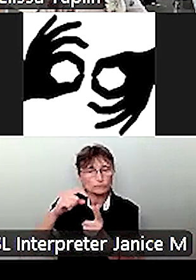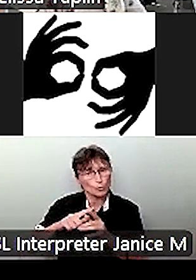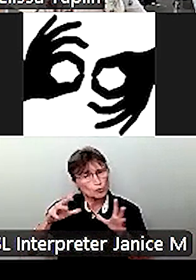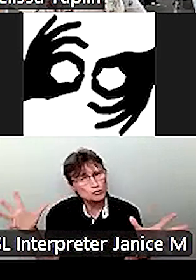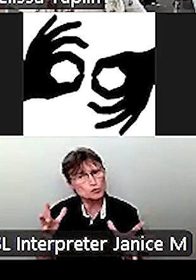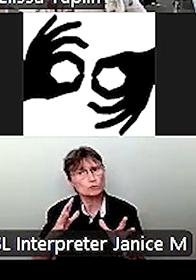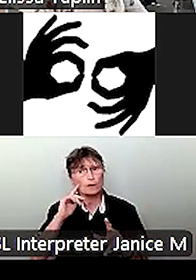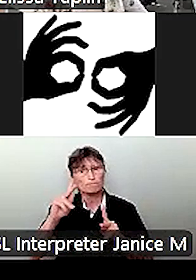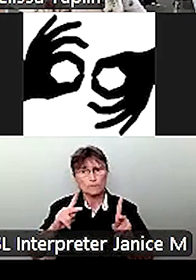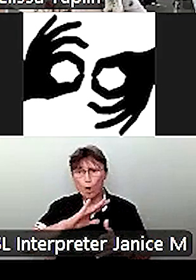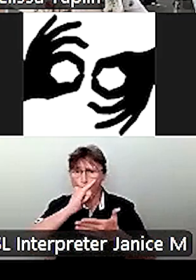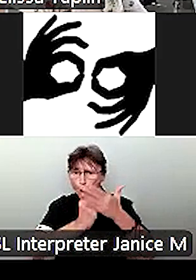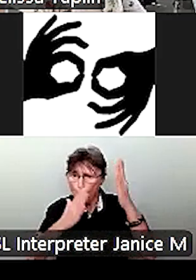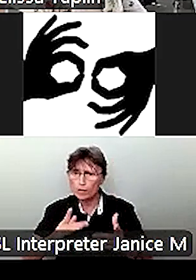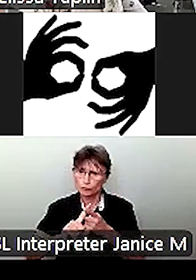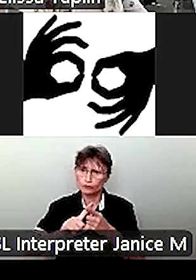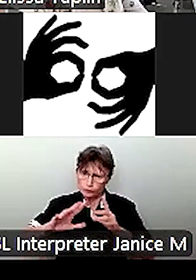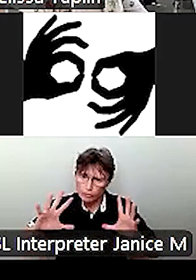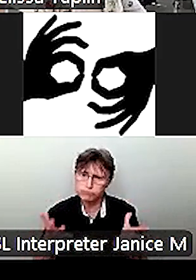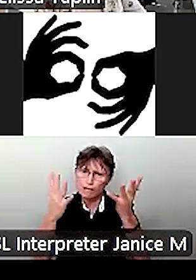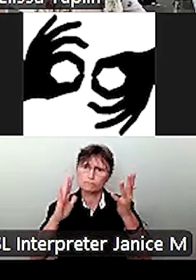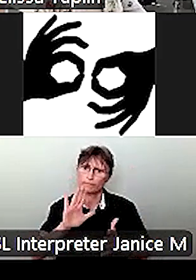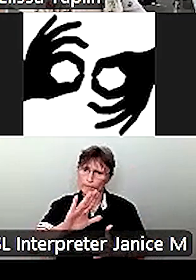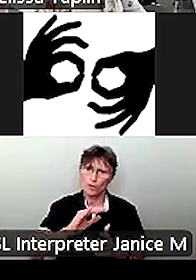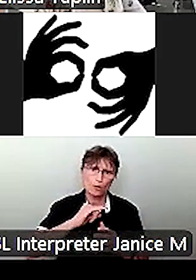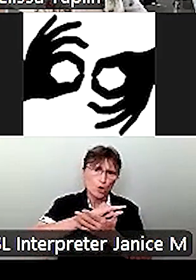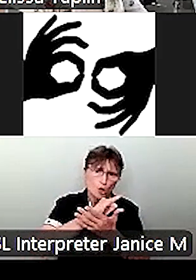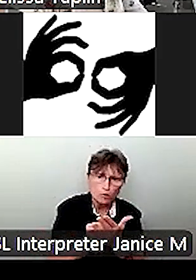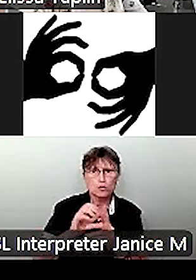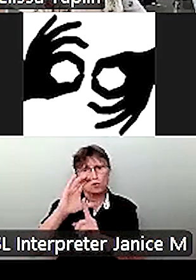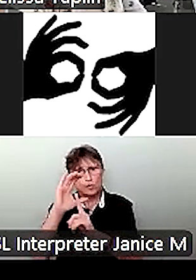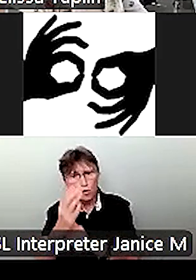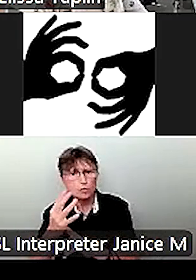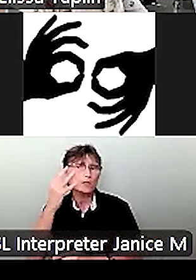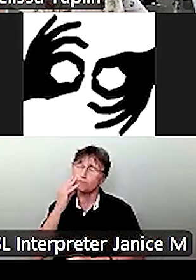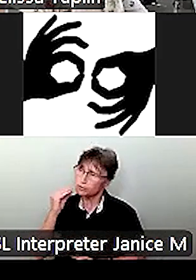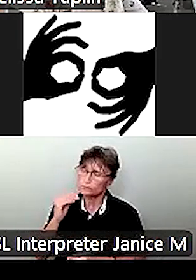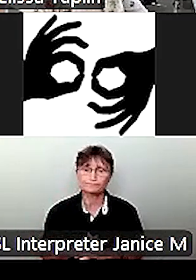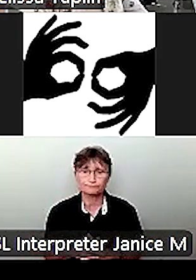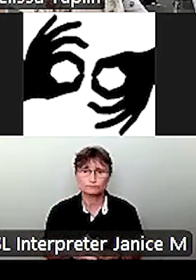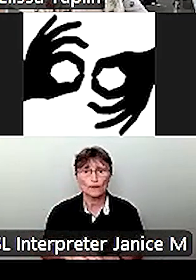their stories, art, cultures and experiences. A city where Calgarians of all backgrounds